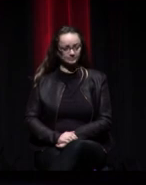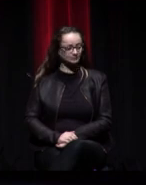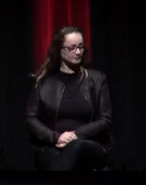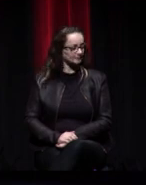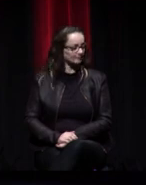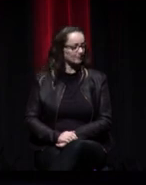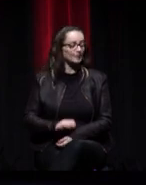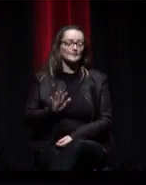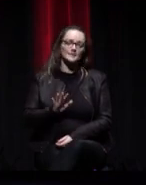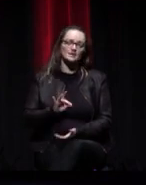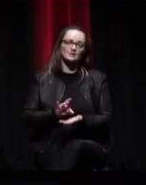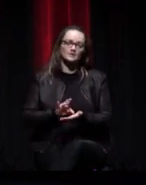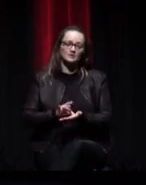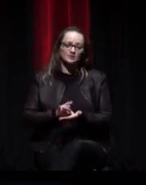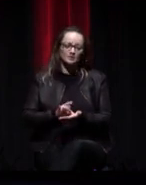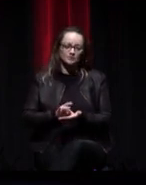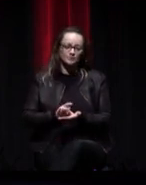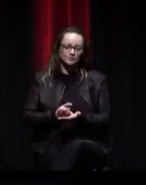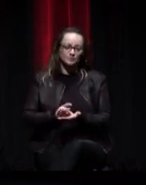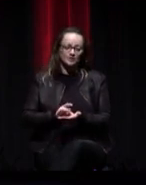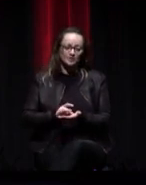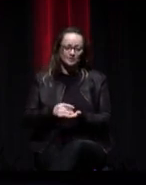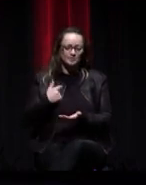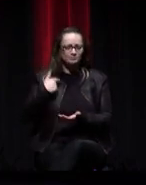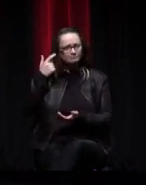But I really wonder